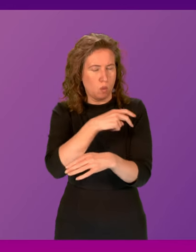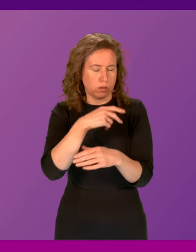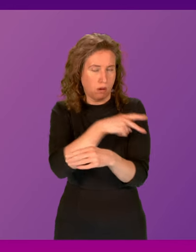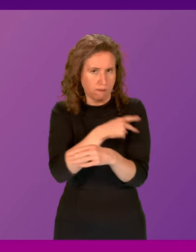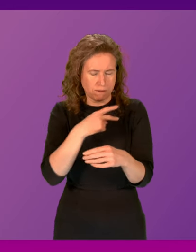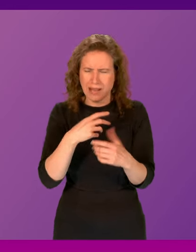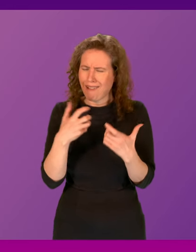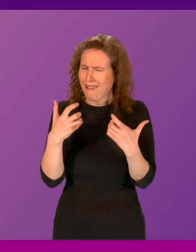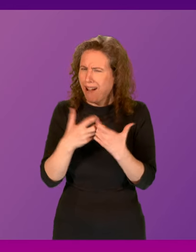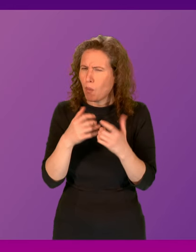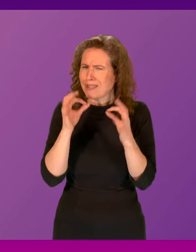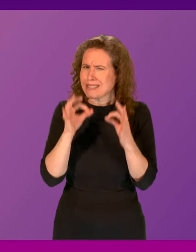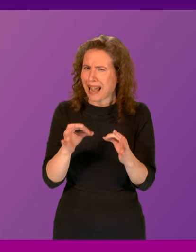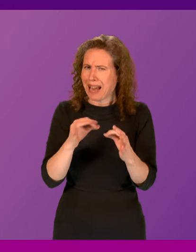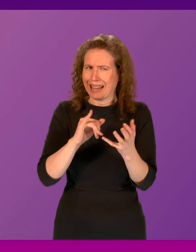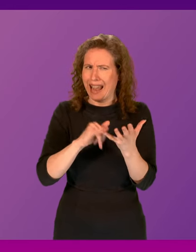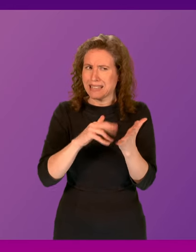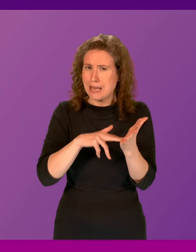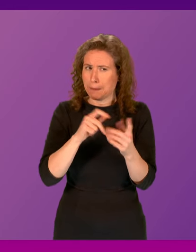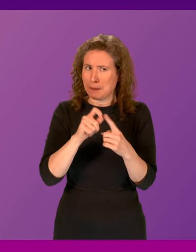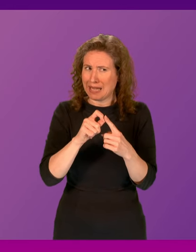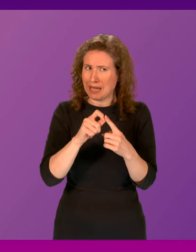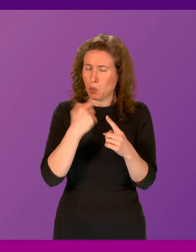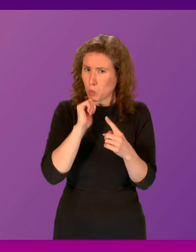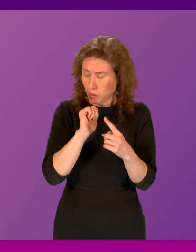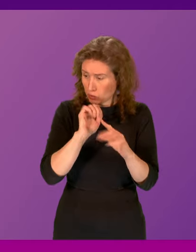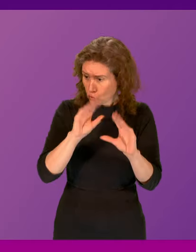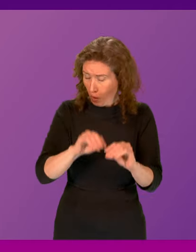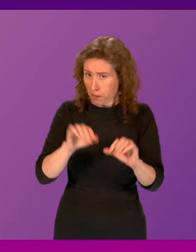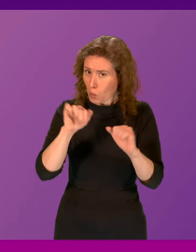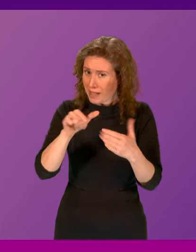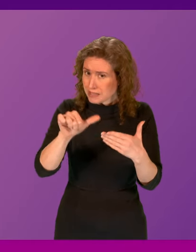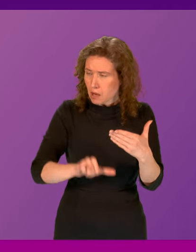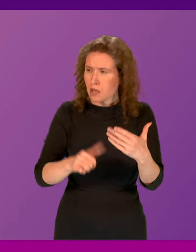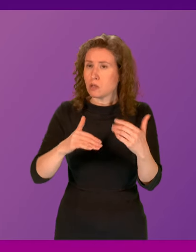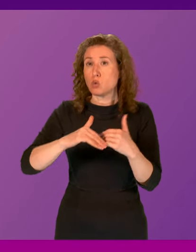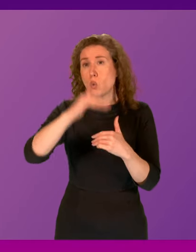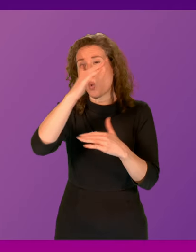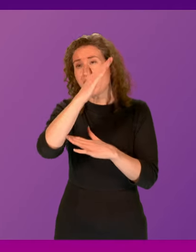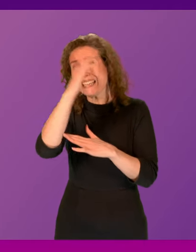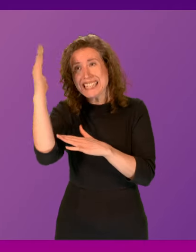intend to drive those waiting times down, and when will the people of the north-east see results?